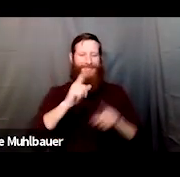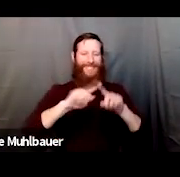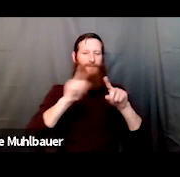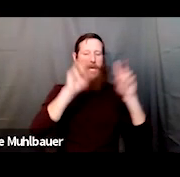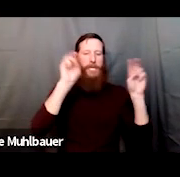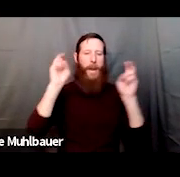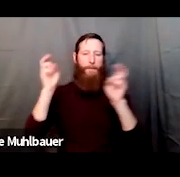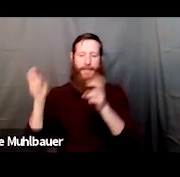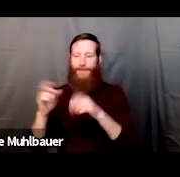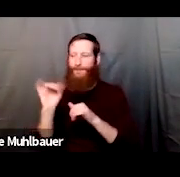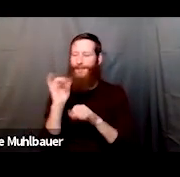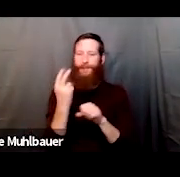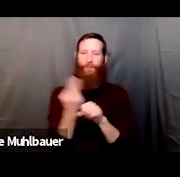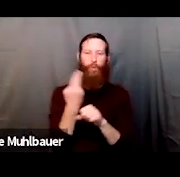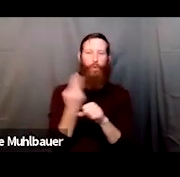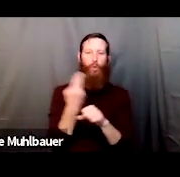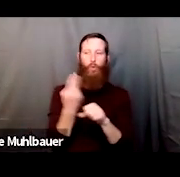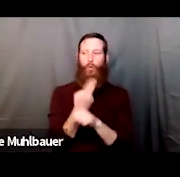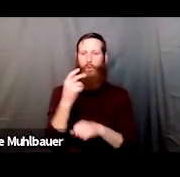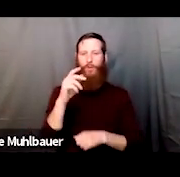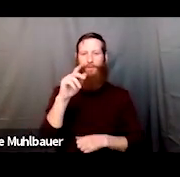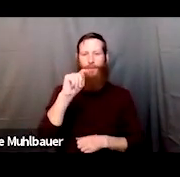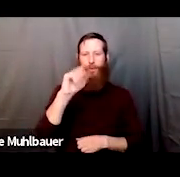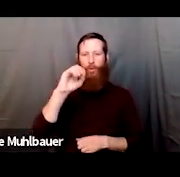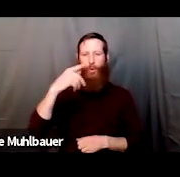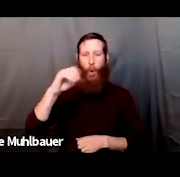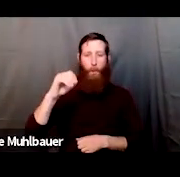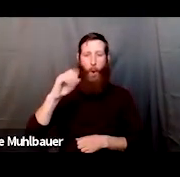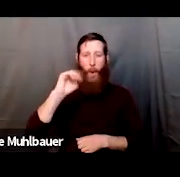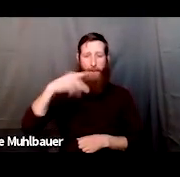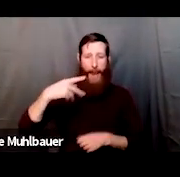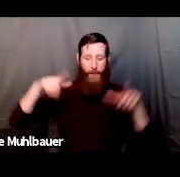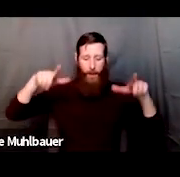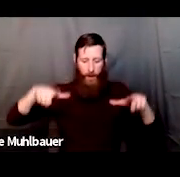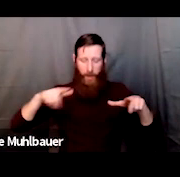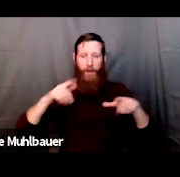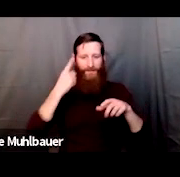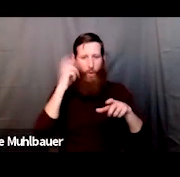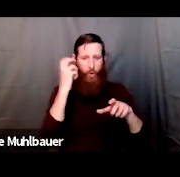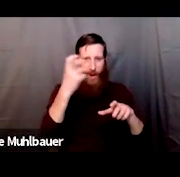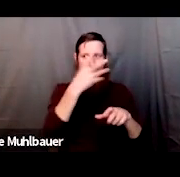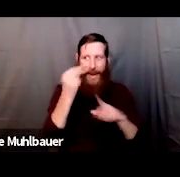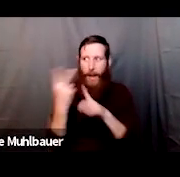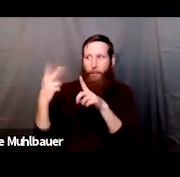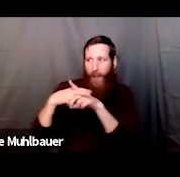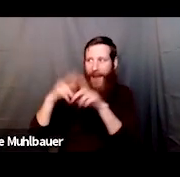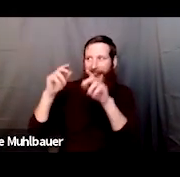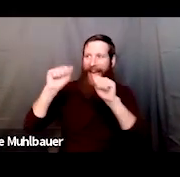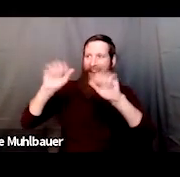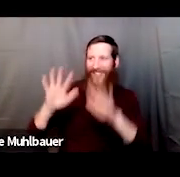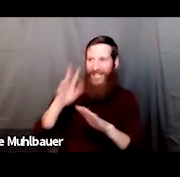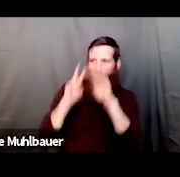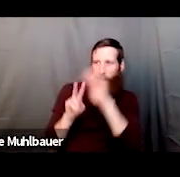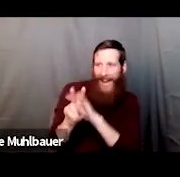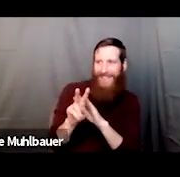using a topo map to plan a tour, or applying the avalanche forecast given specific weather conditions.